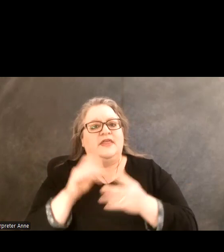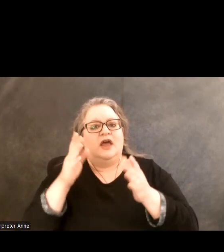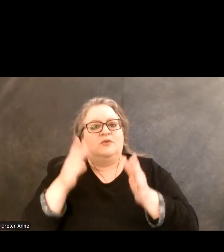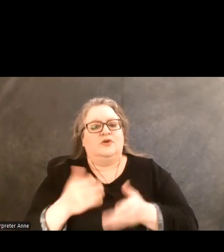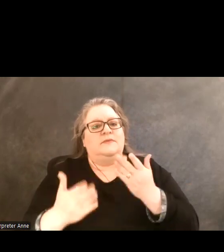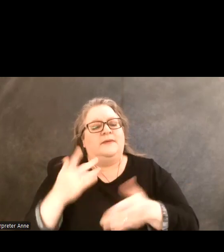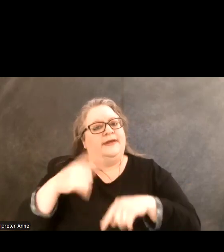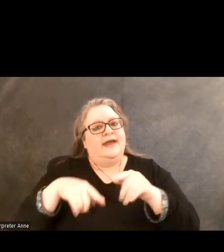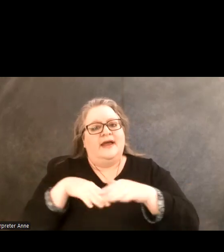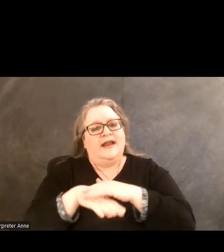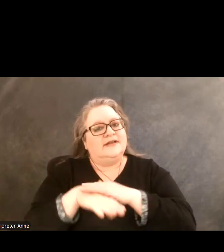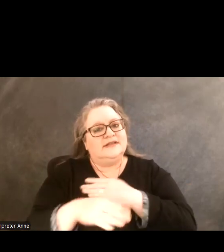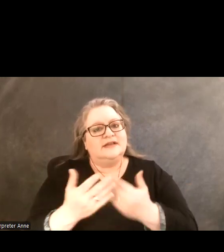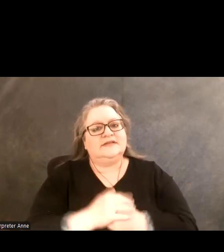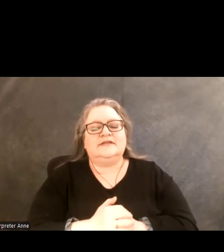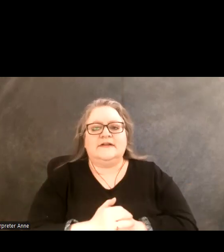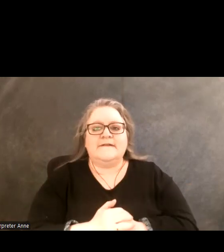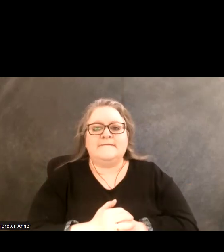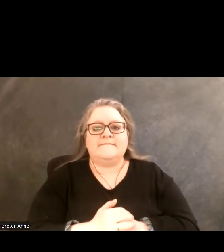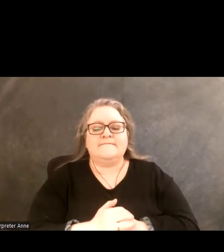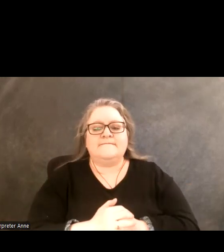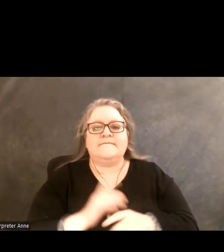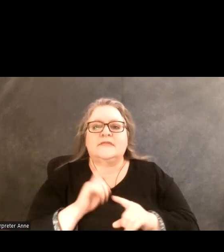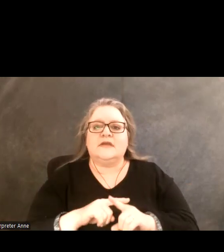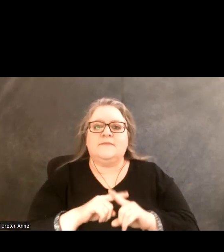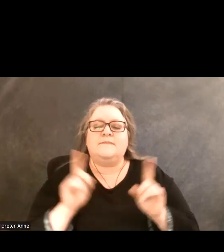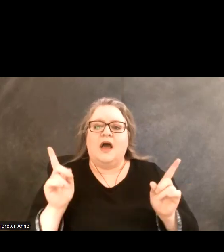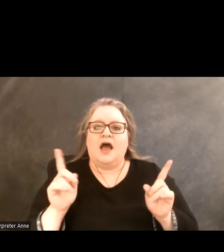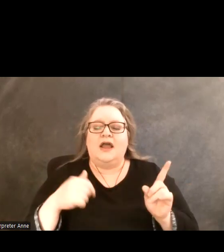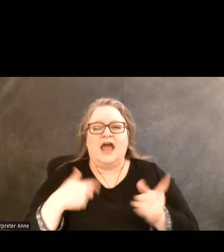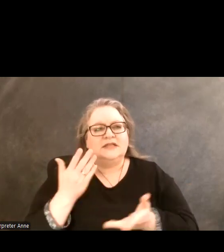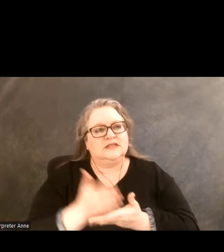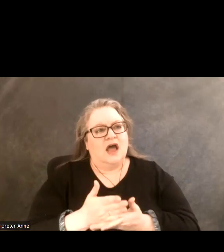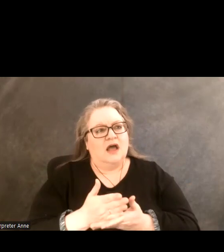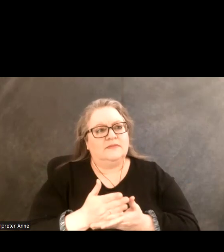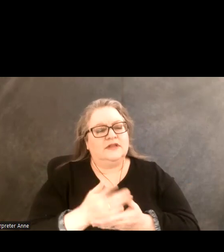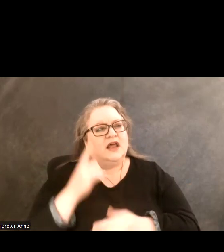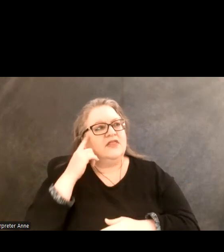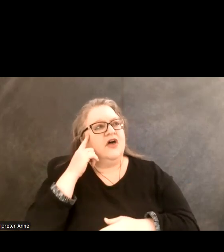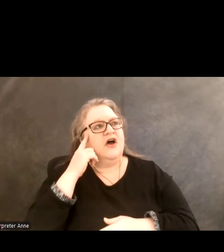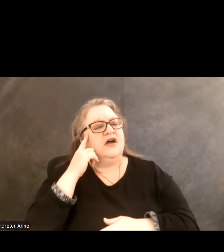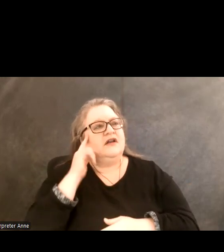access, but I stopped and thought: What if everyone